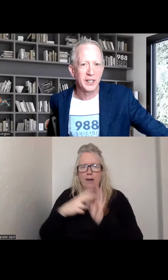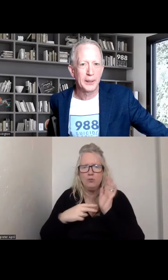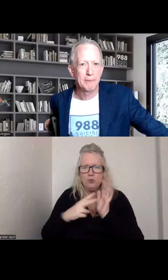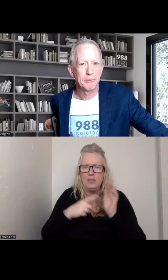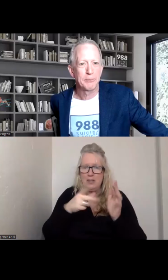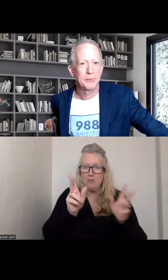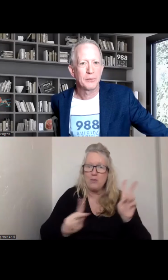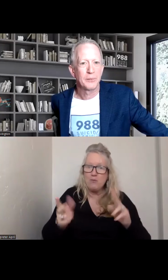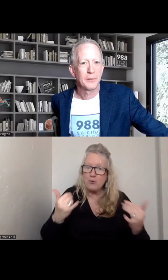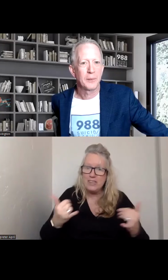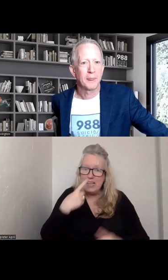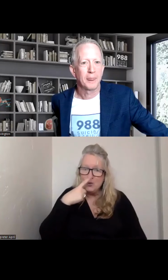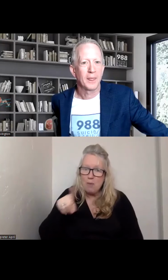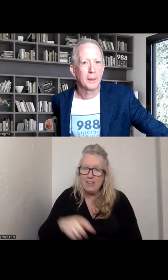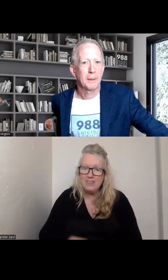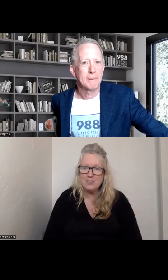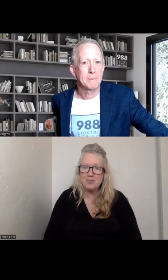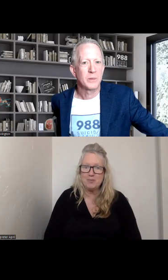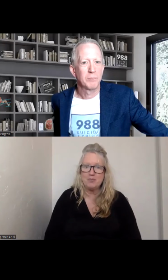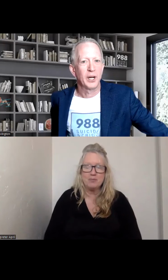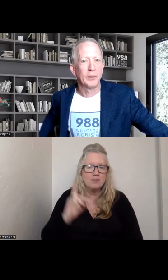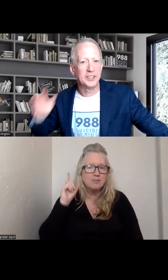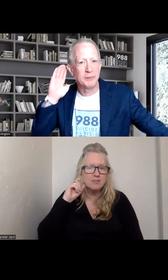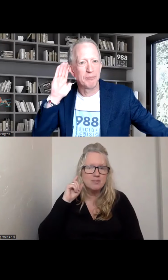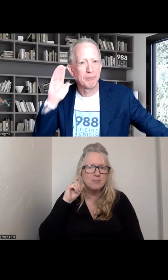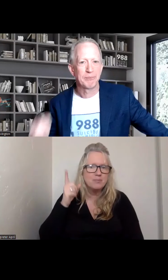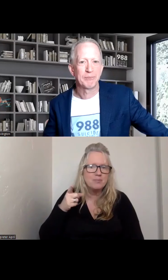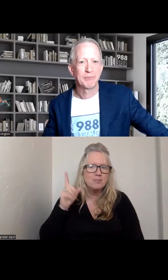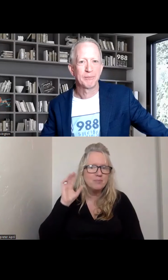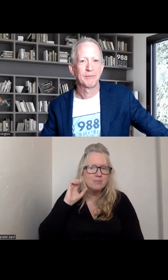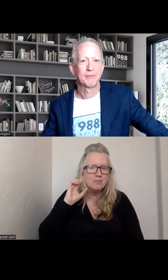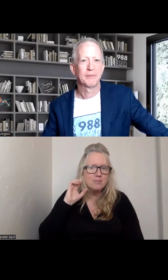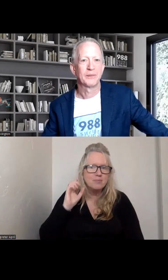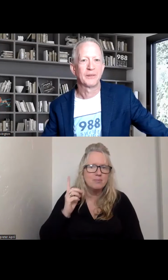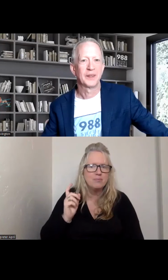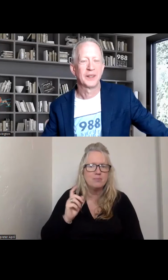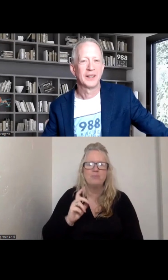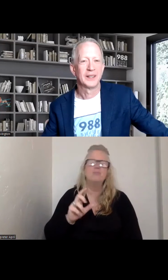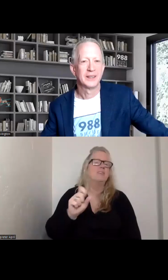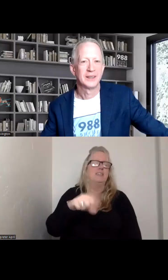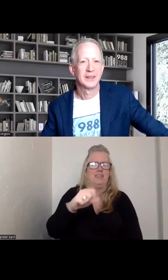FOLKS? >>: YES, IT WILL BE MY PLEASURE.